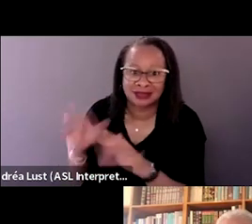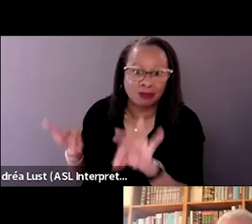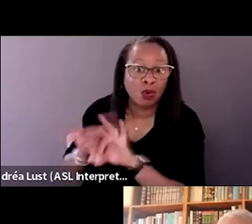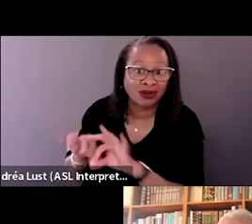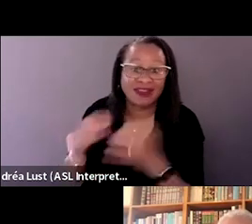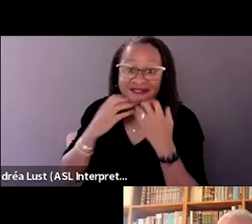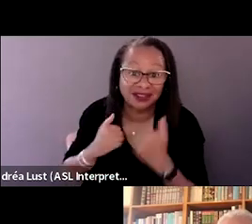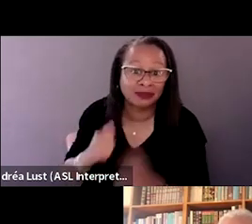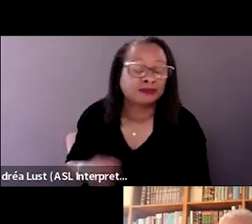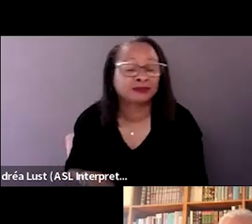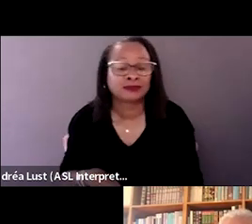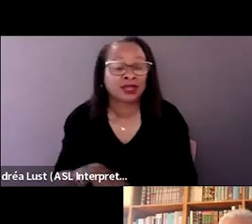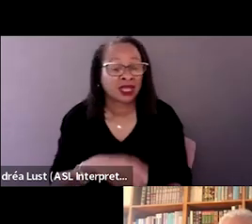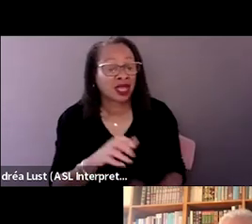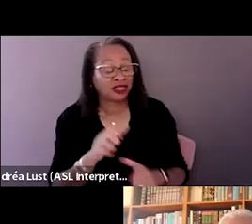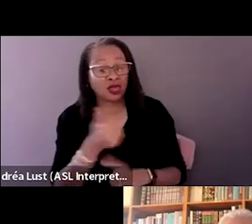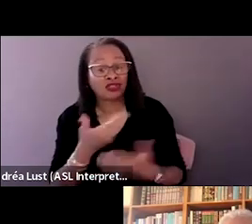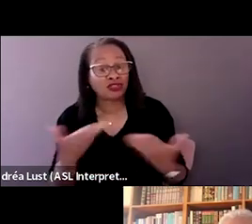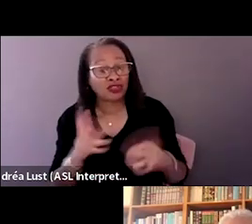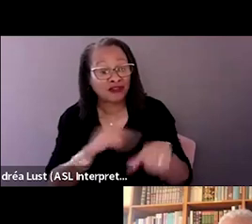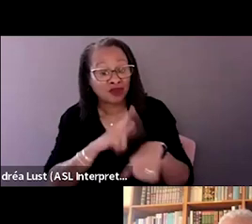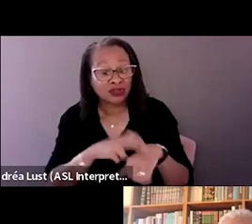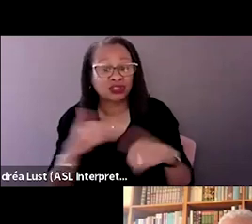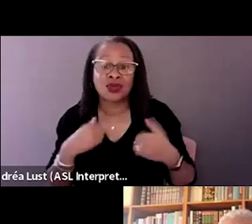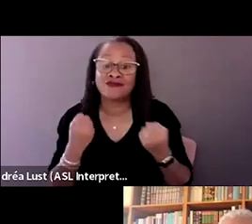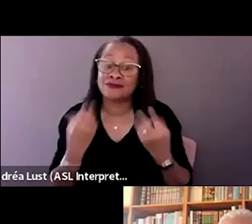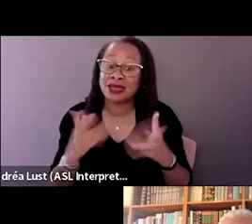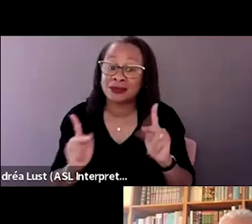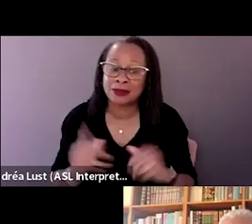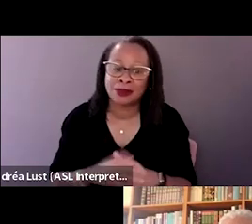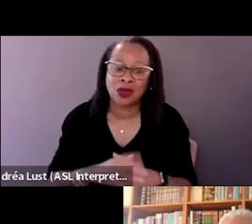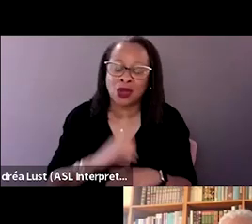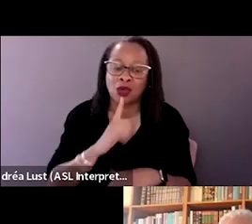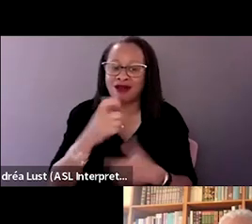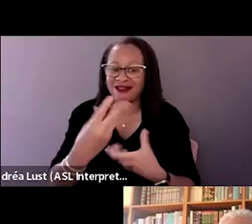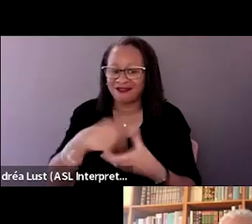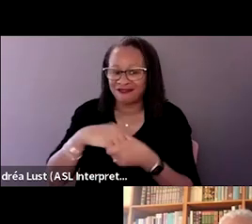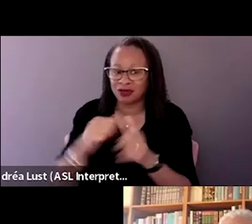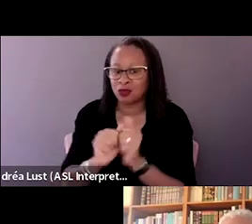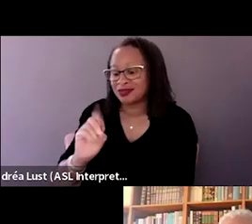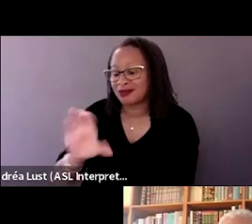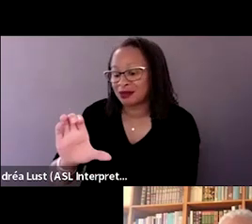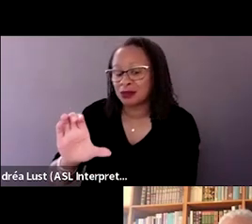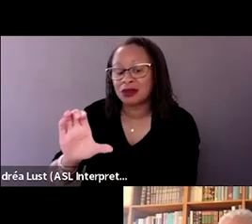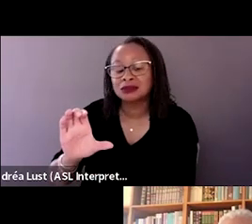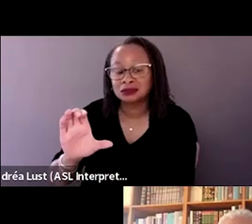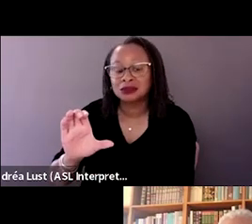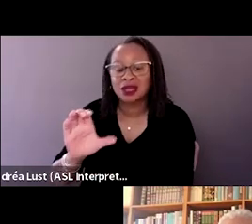The other thing, of course, you have a lot of people that are involved in documentaries and that are trying